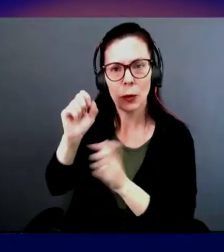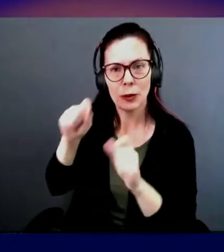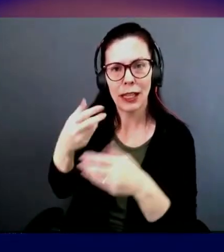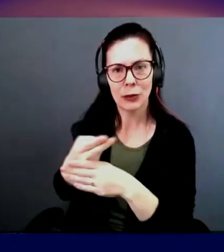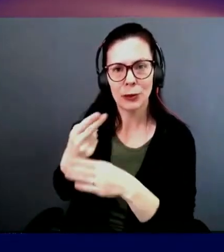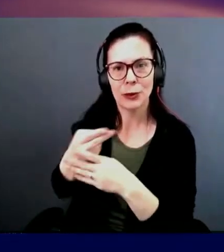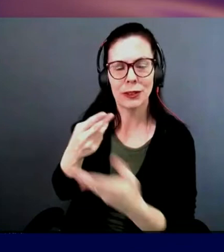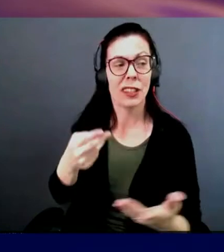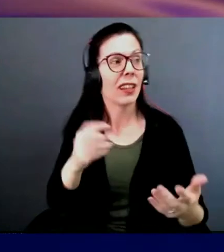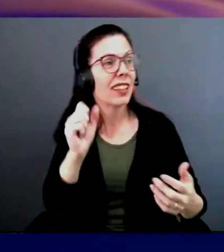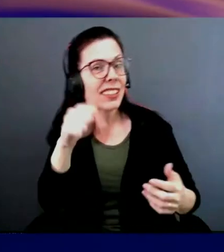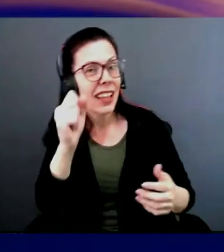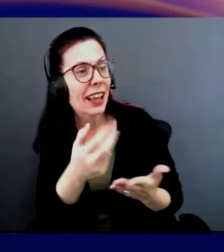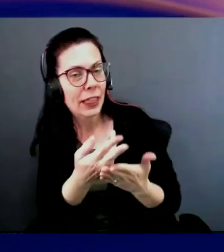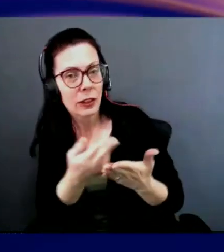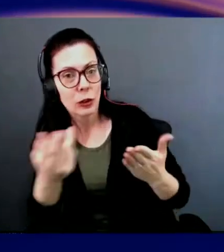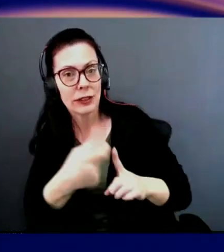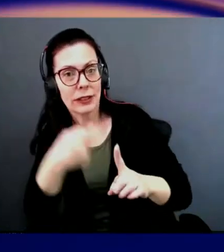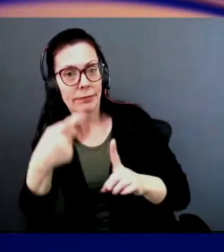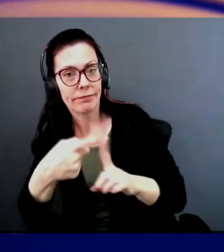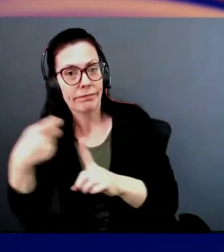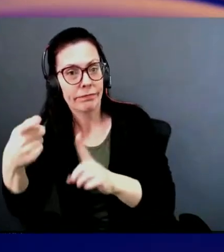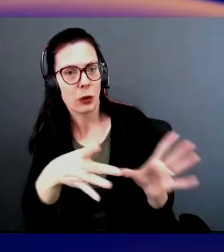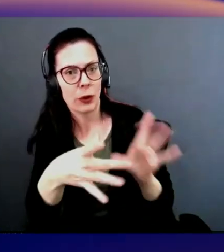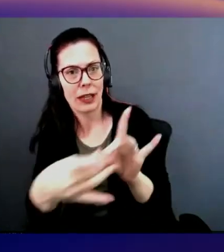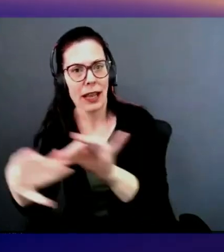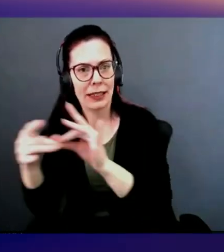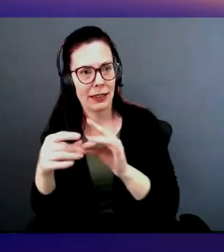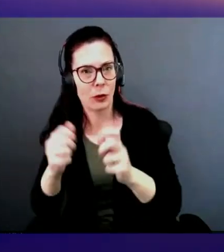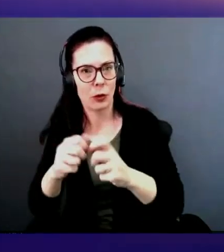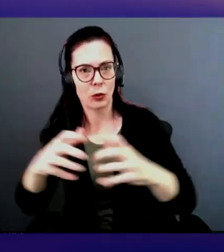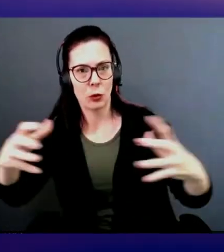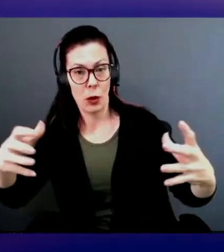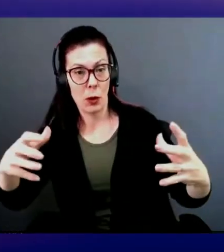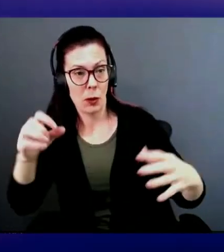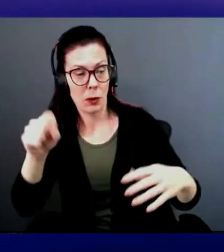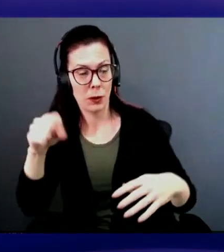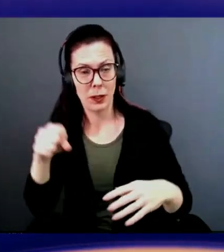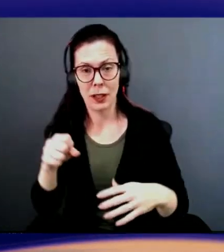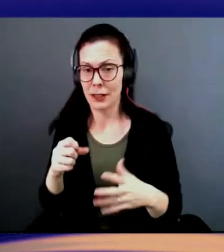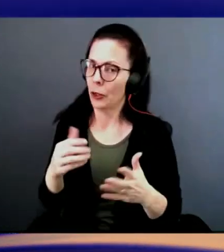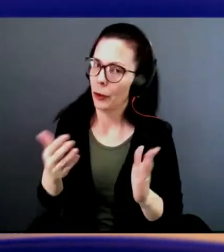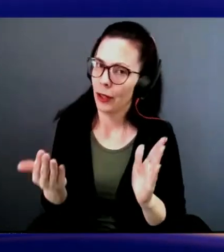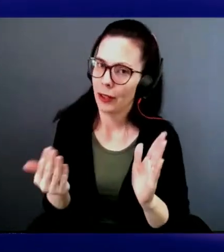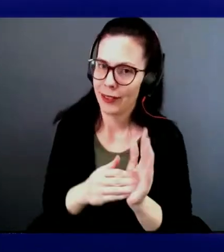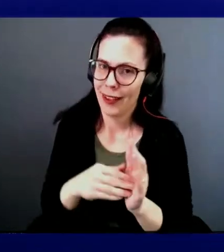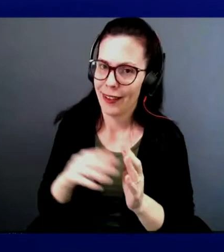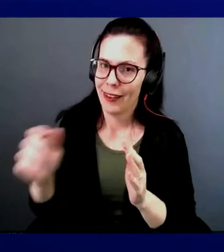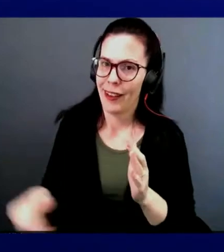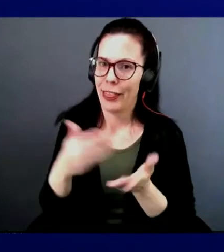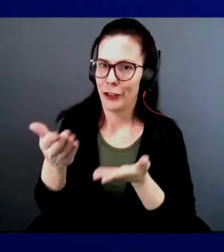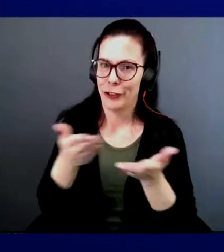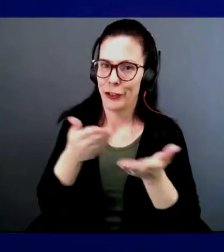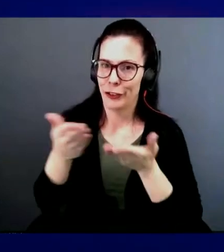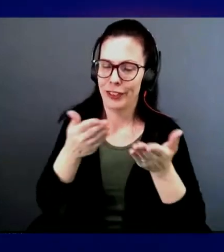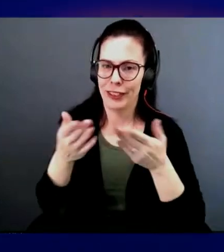that it can actually connect to. So yeah, like once again, another service that's essentially going to meet you